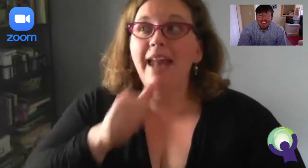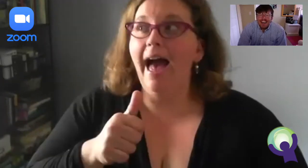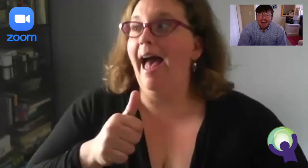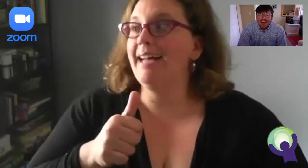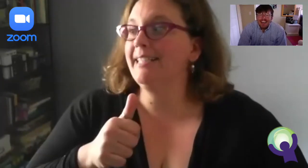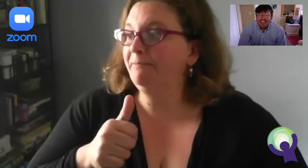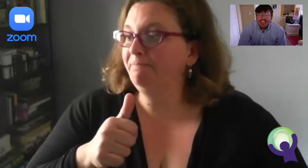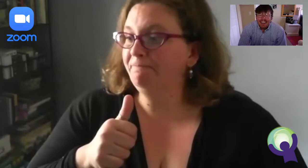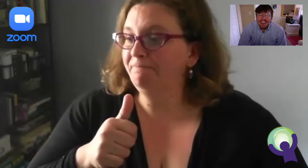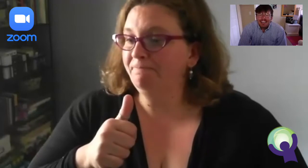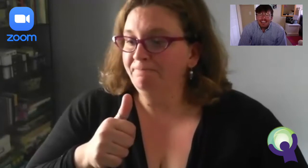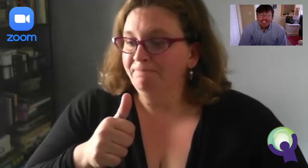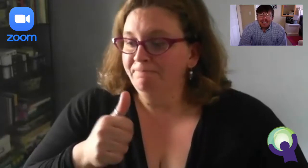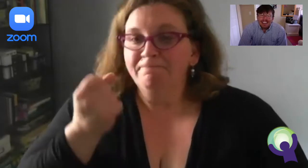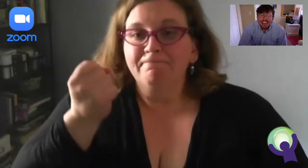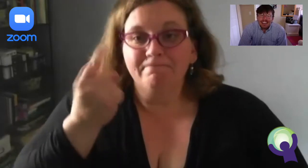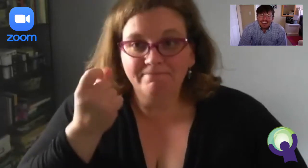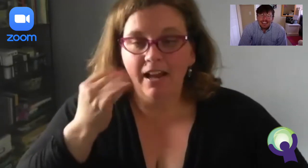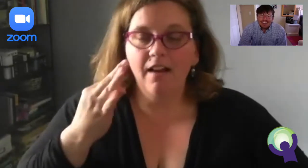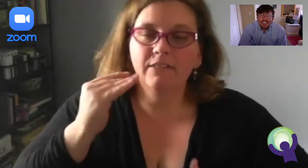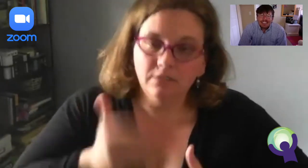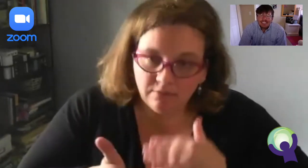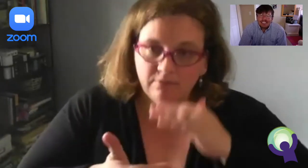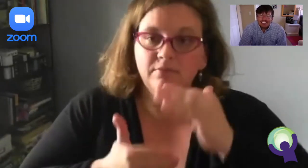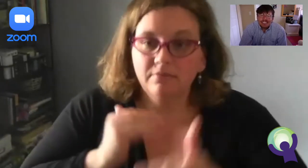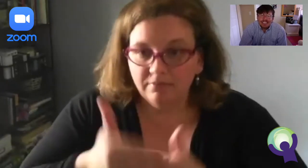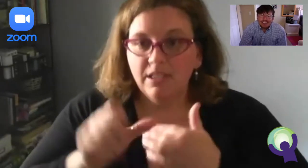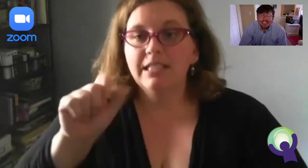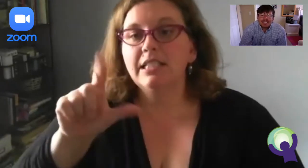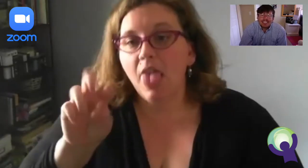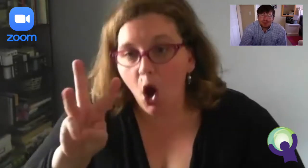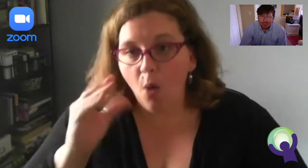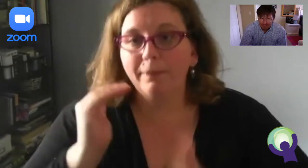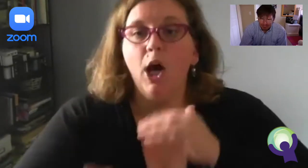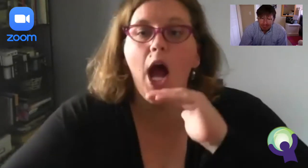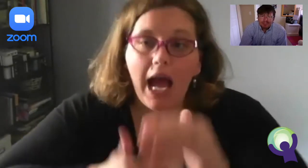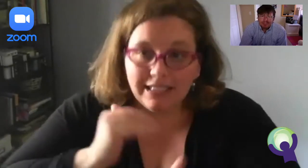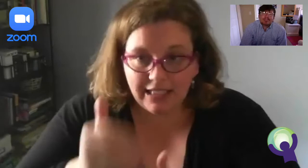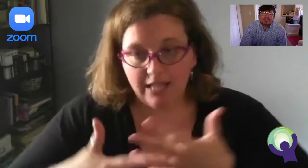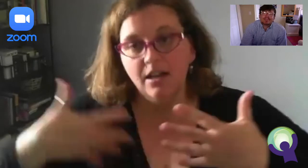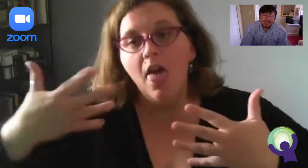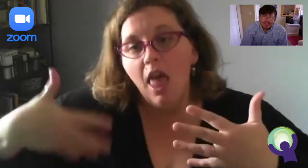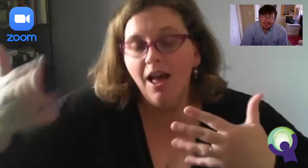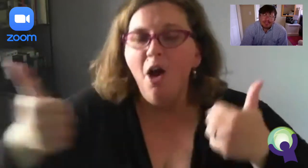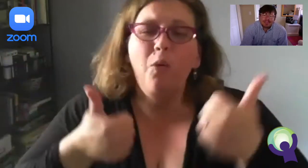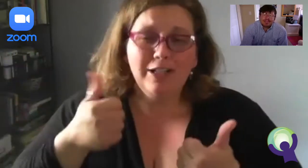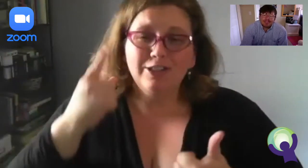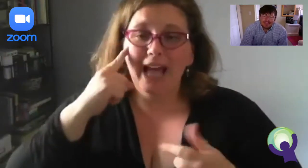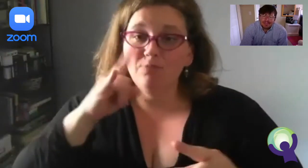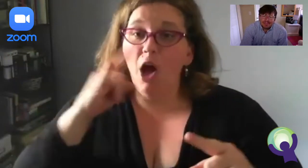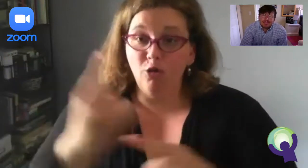and I'm not always understanding of slow motion